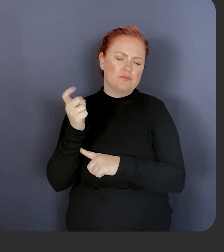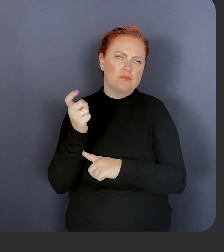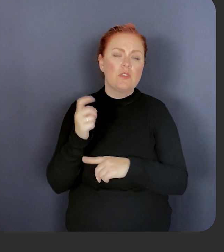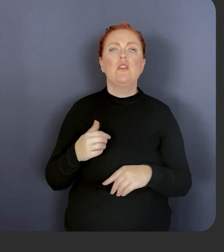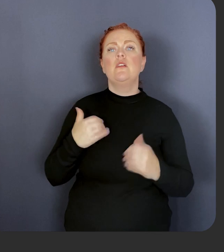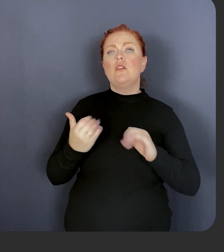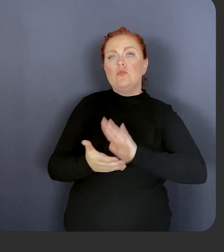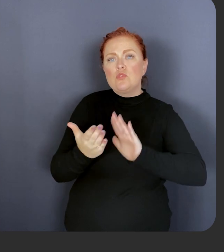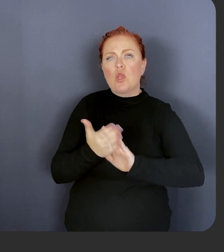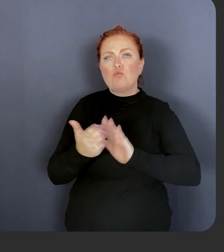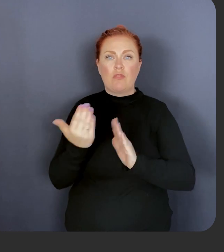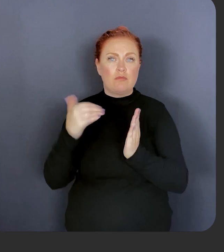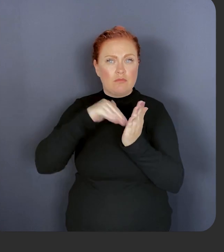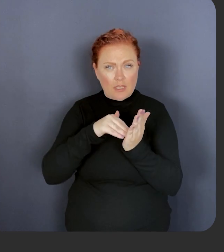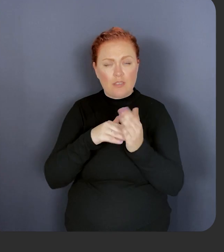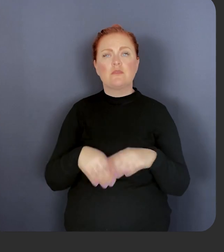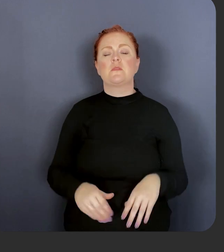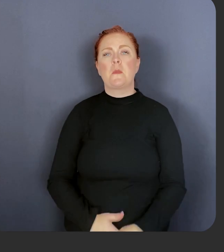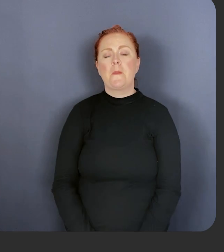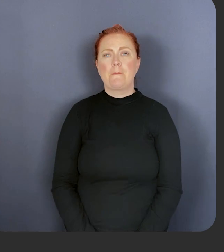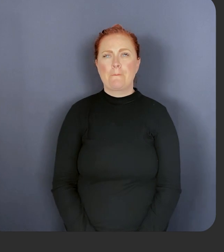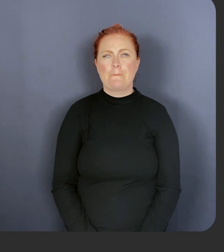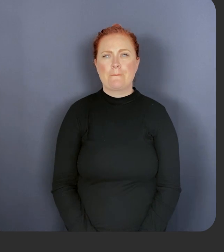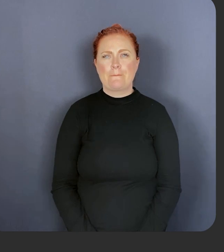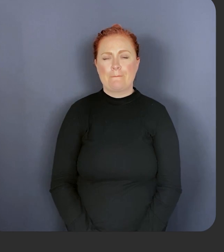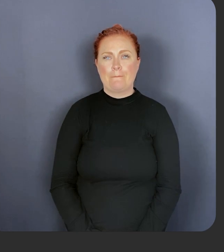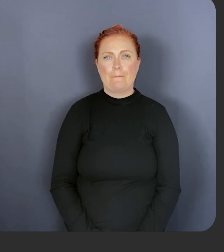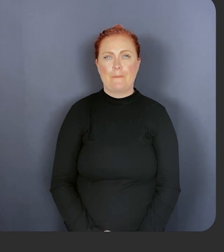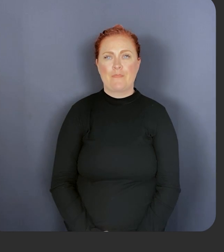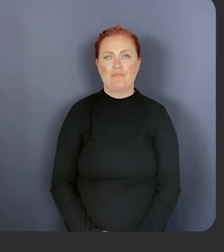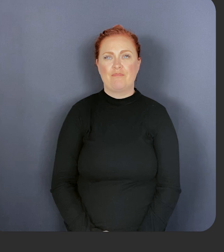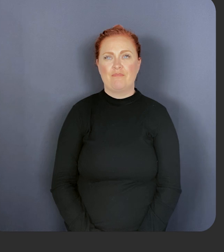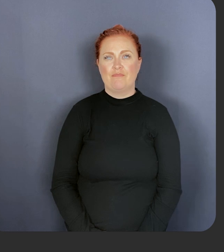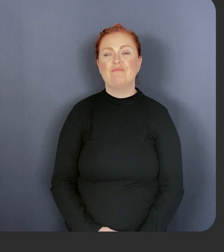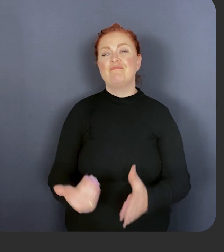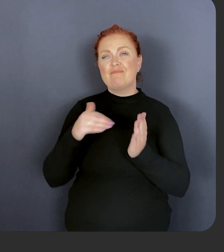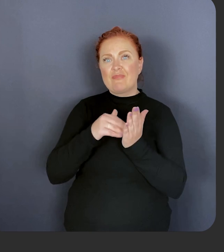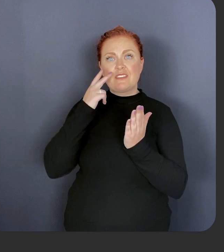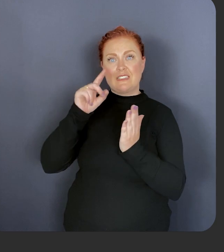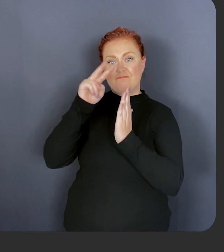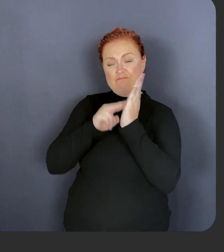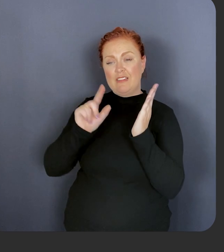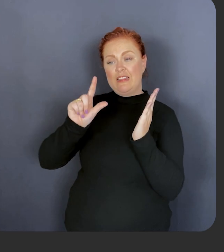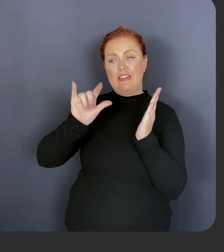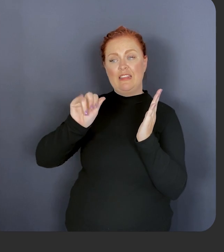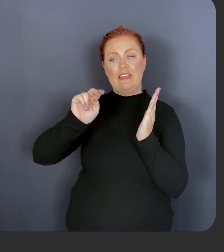So if I rerun that accessibility report on this, and I go back and, look, I can see that all of my linting has passed.